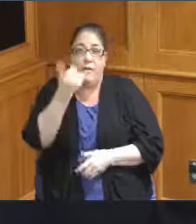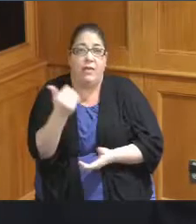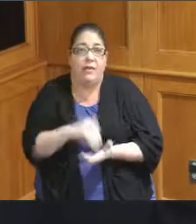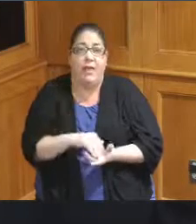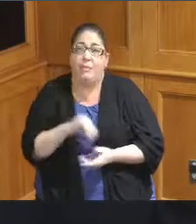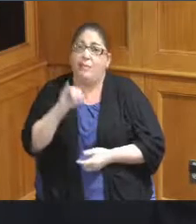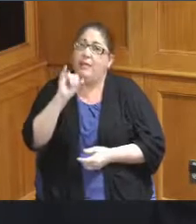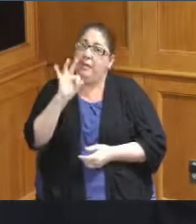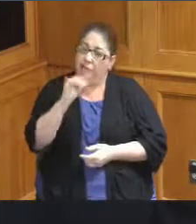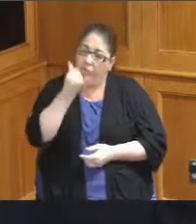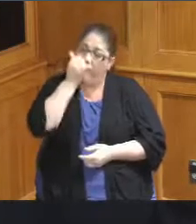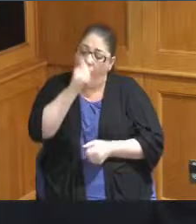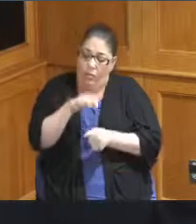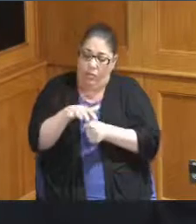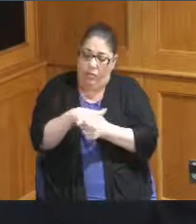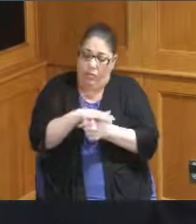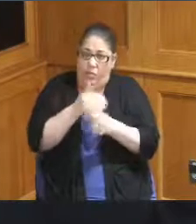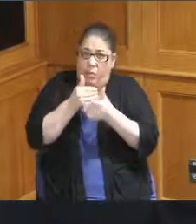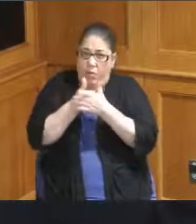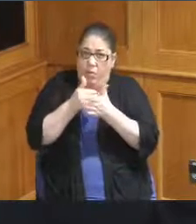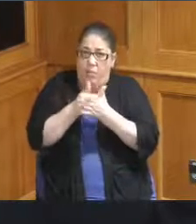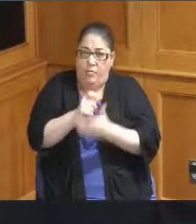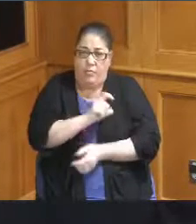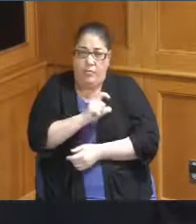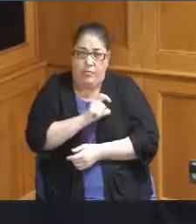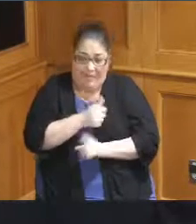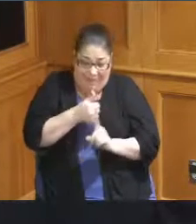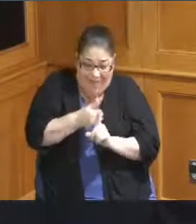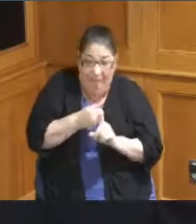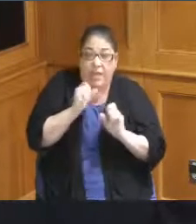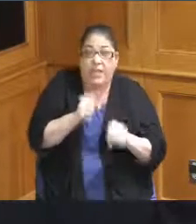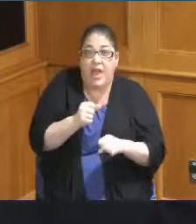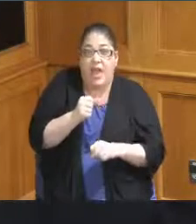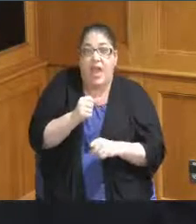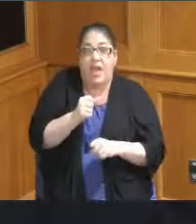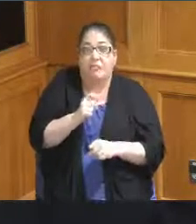you called the local jurisdiction then they have radios and they can radio the other jurisdictions